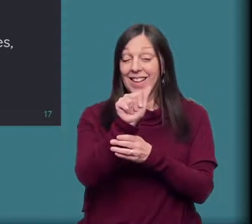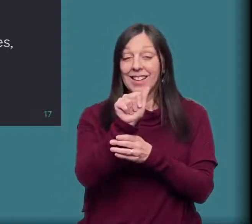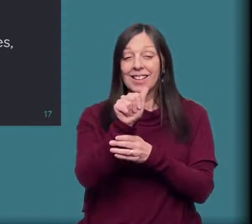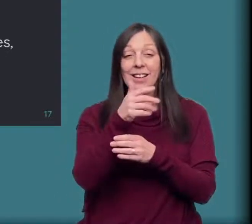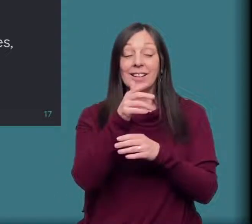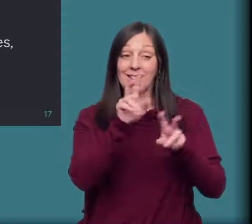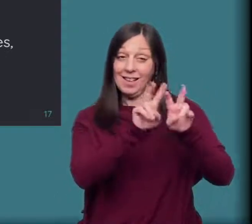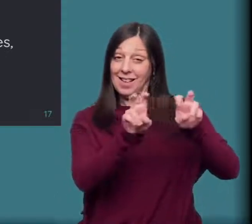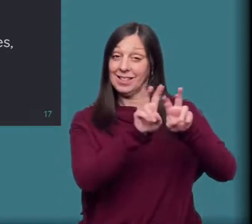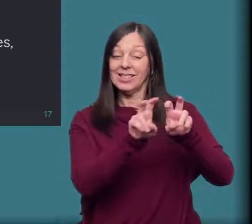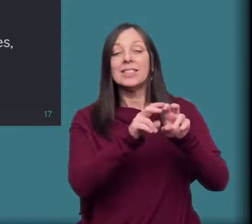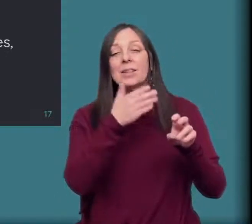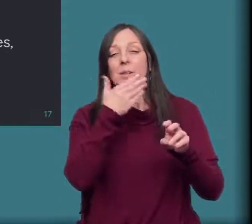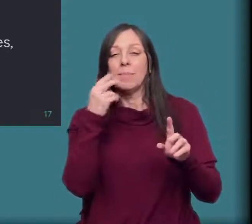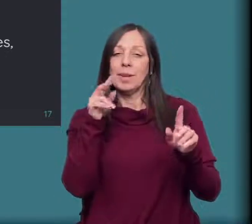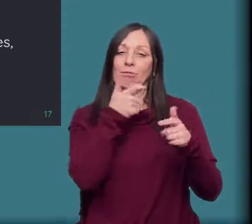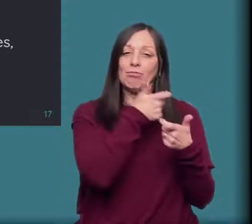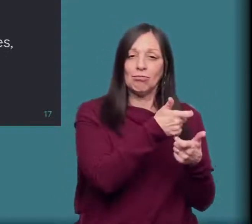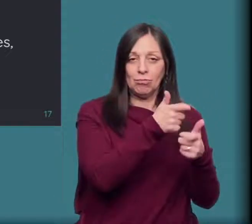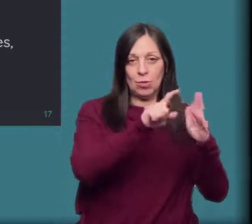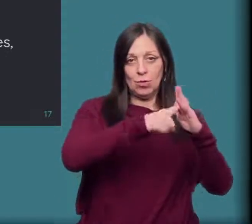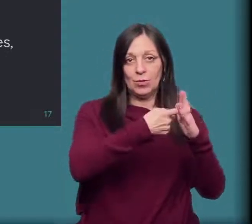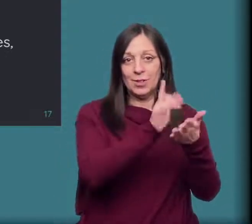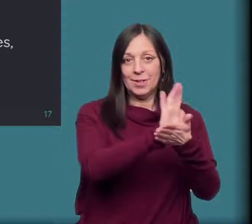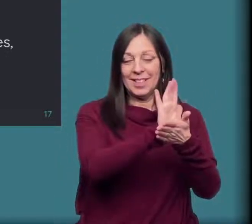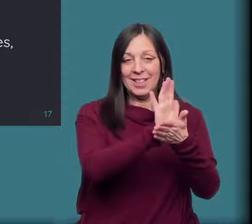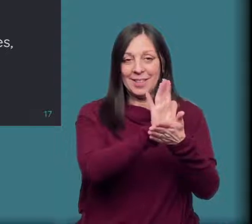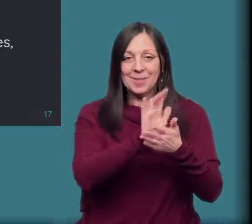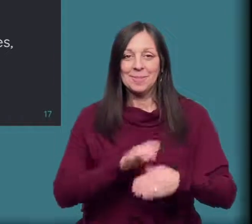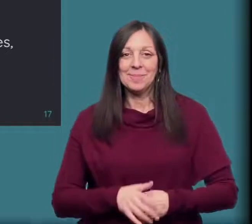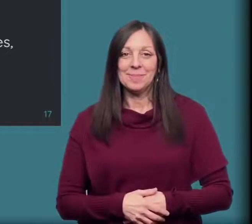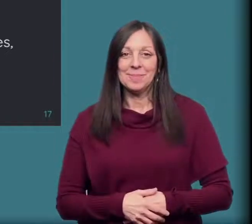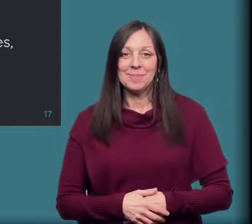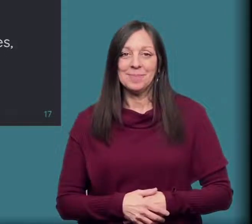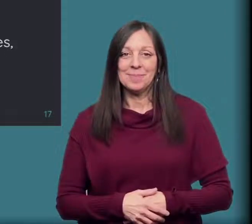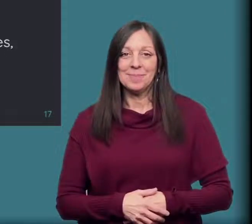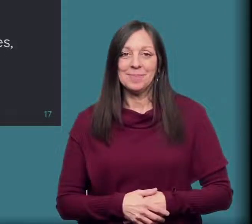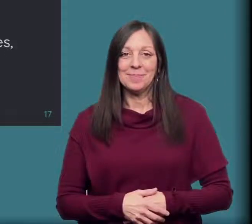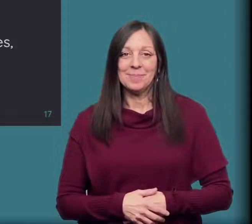As noted the age of first ASL encounter ranged from at birth to age 38 in our participants.